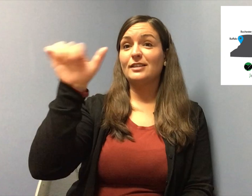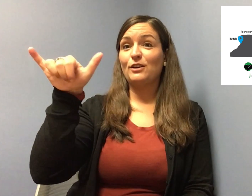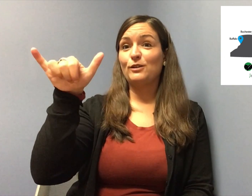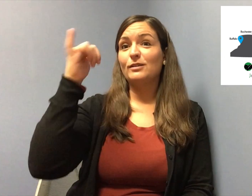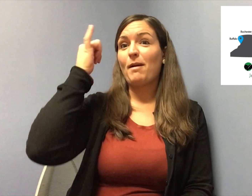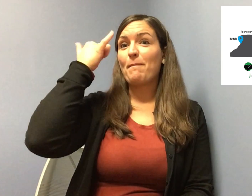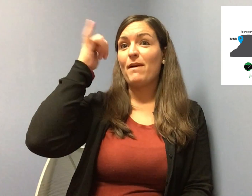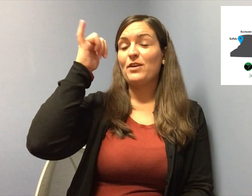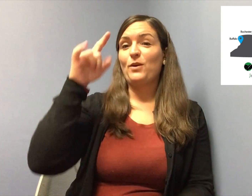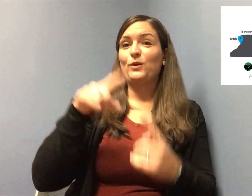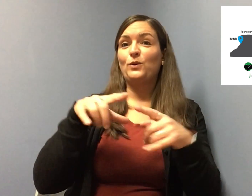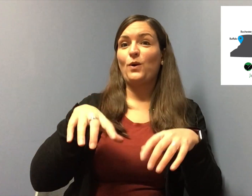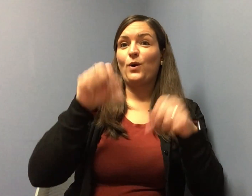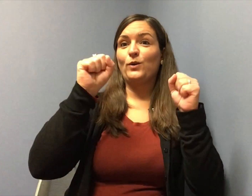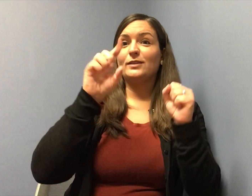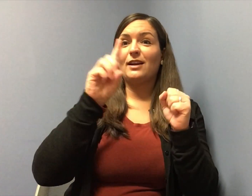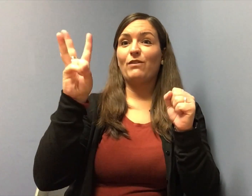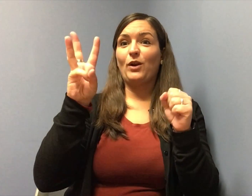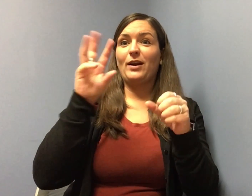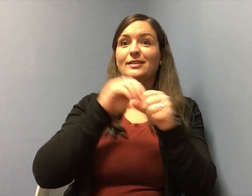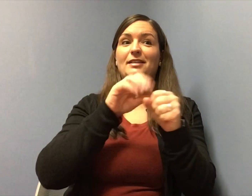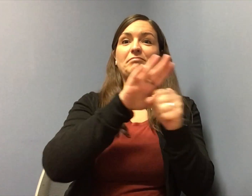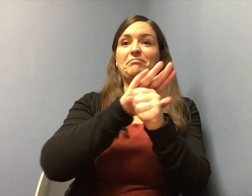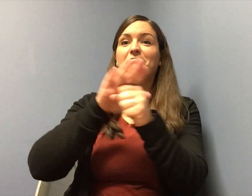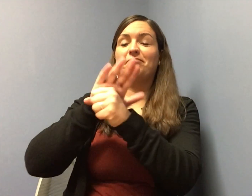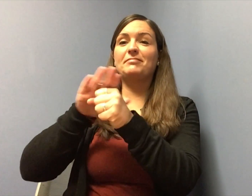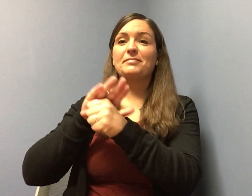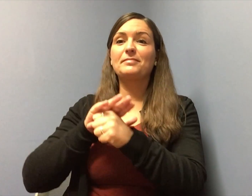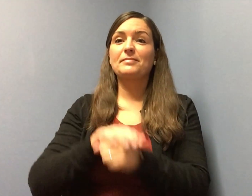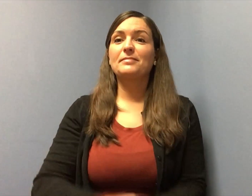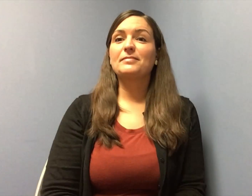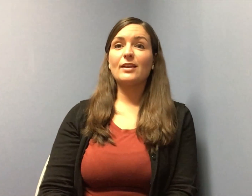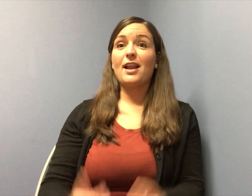Syracuse, and Buffalo to host DWW sessions.